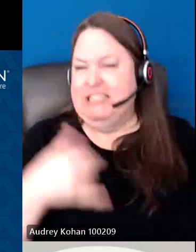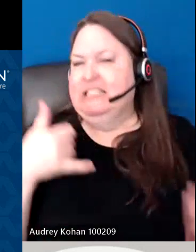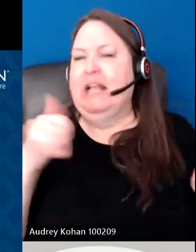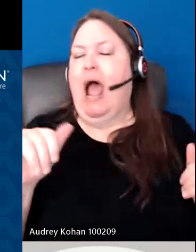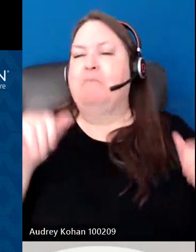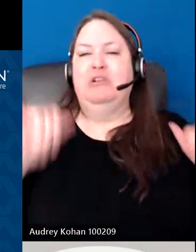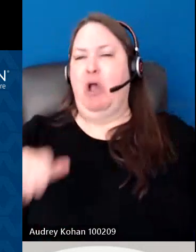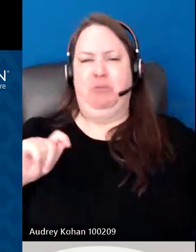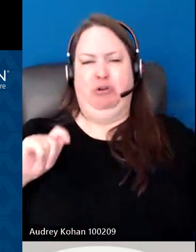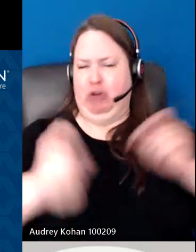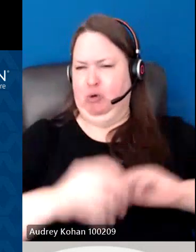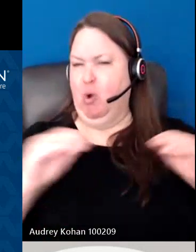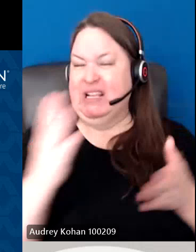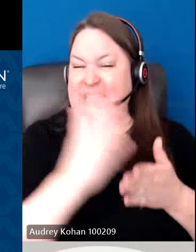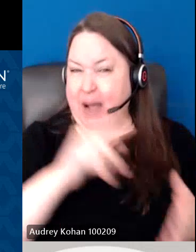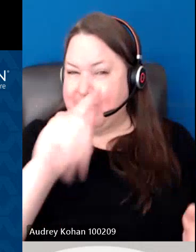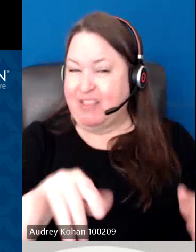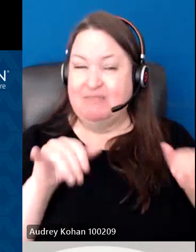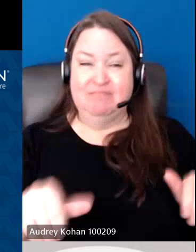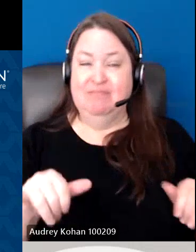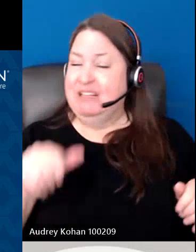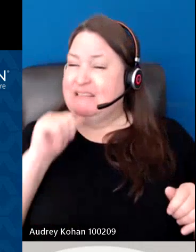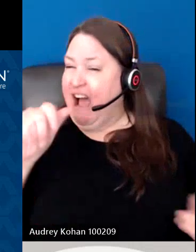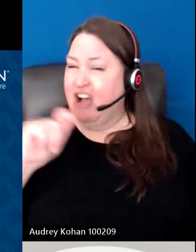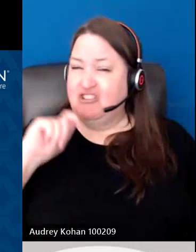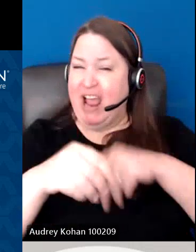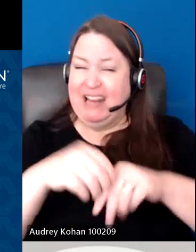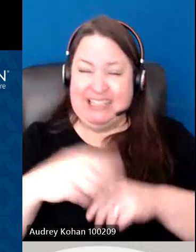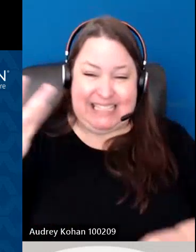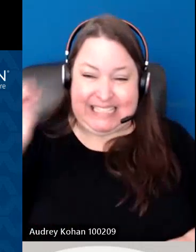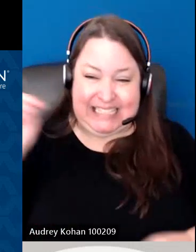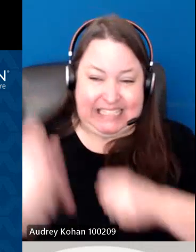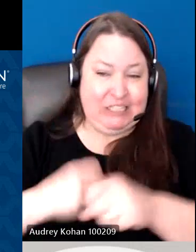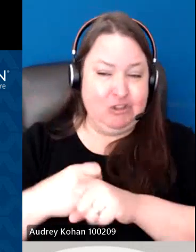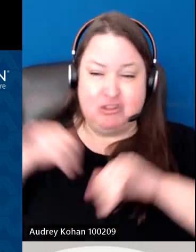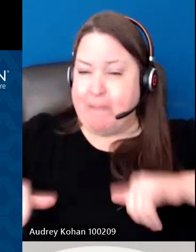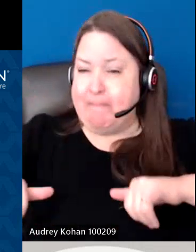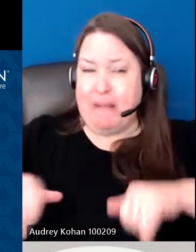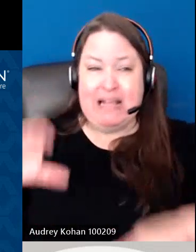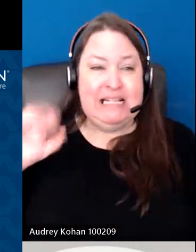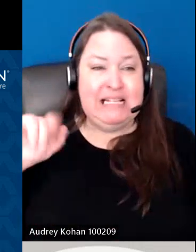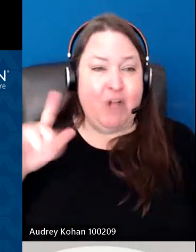and some of them have remained unchanged in 60 years the Civil Rights Act the Americans with